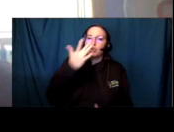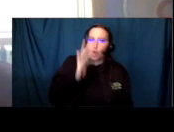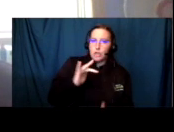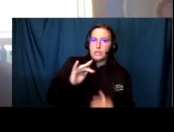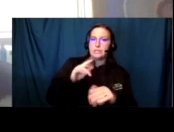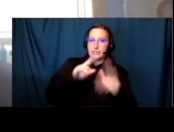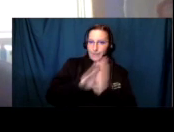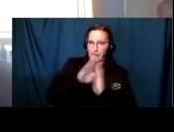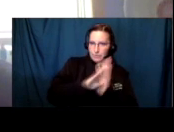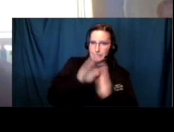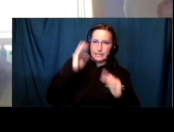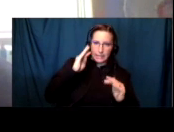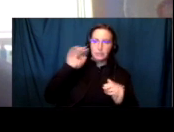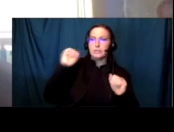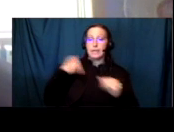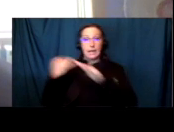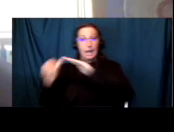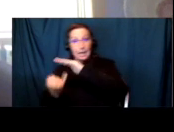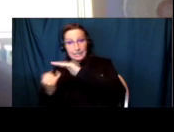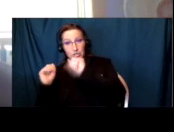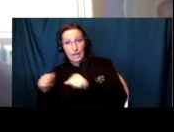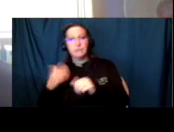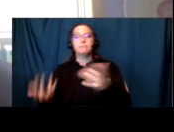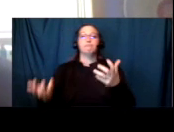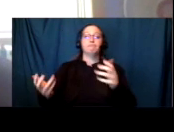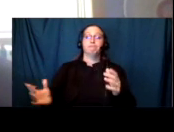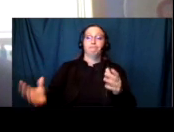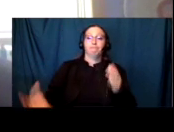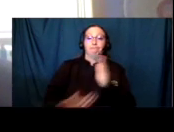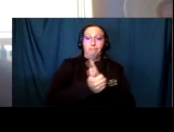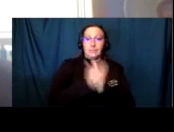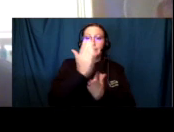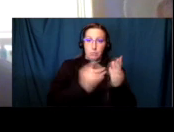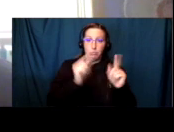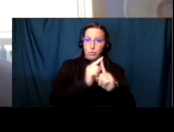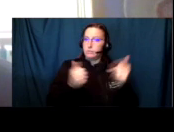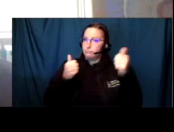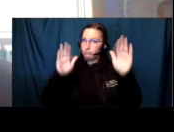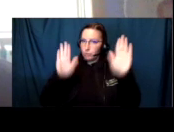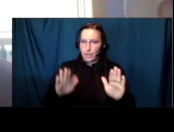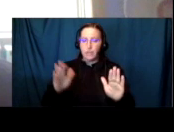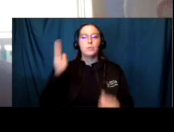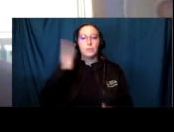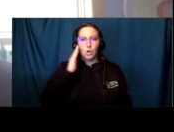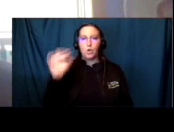able to do them in isolation and in some words that's great so now we know um what we're working with. Cognitive concepts-I'm going to be